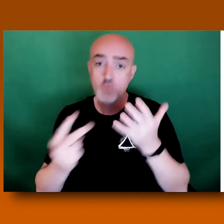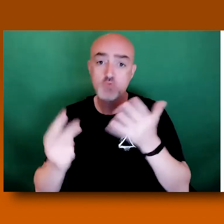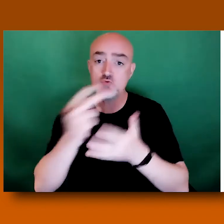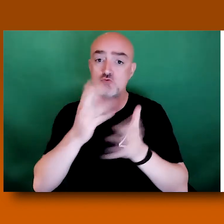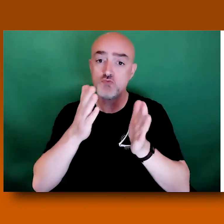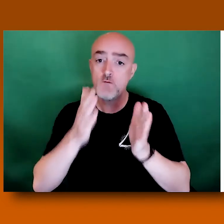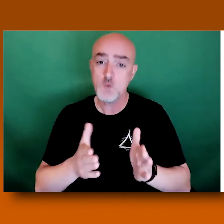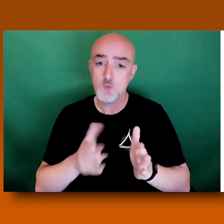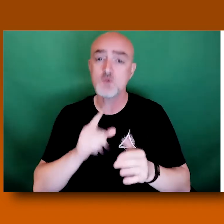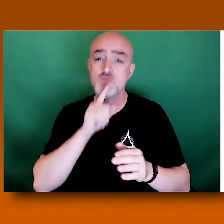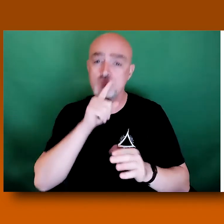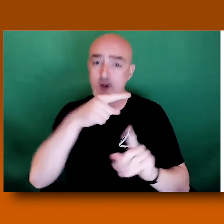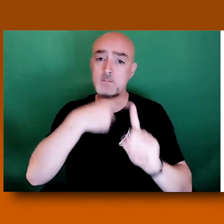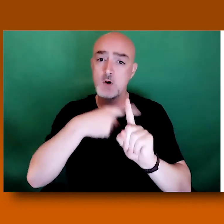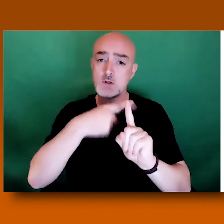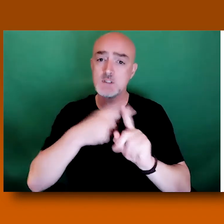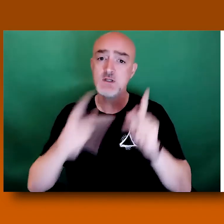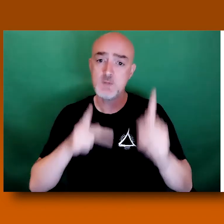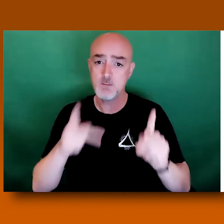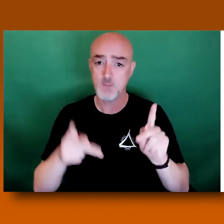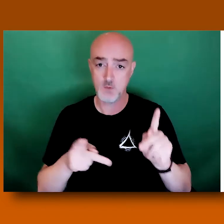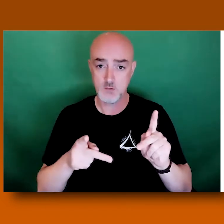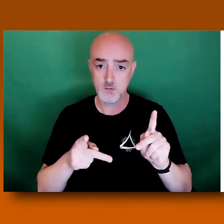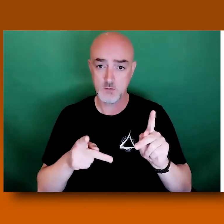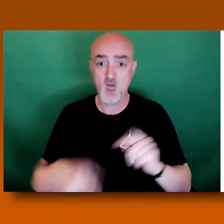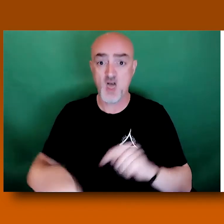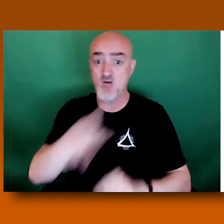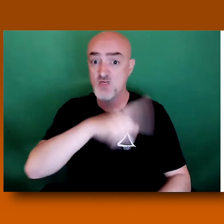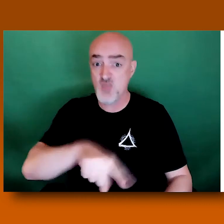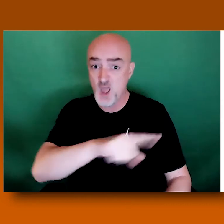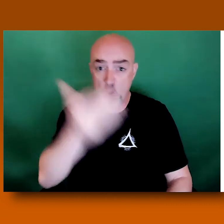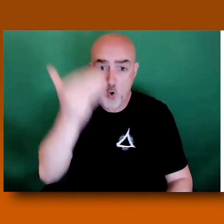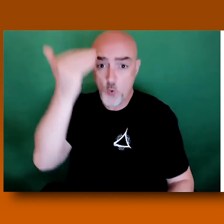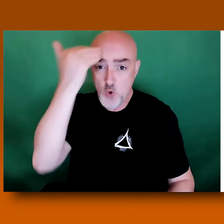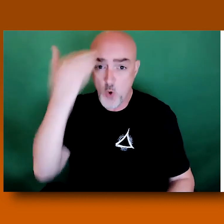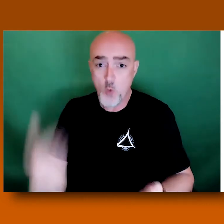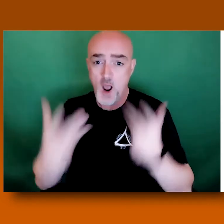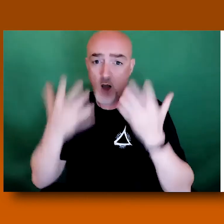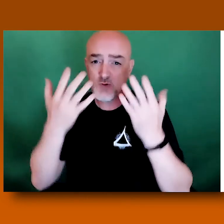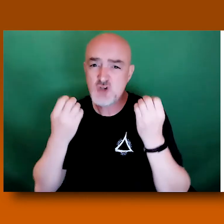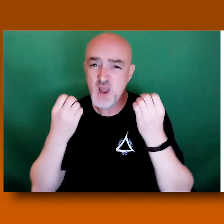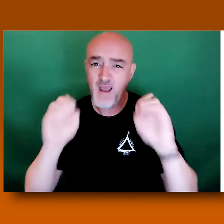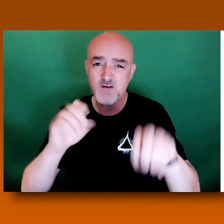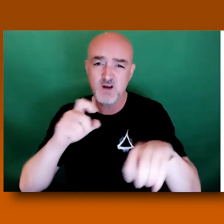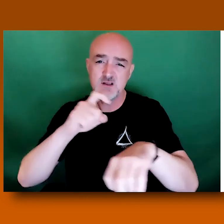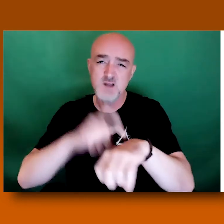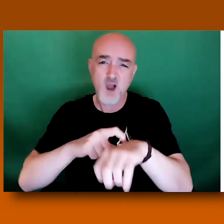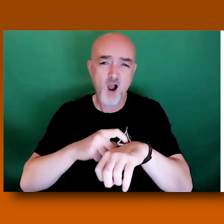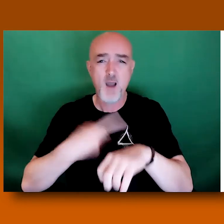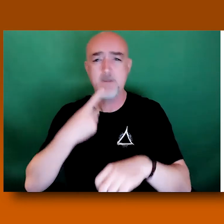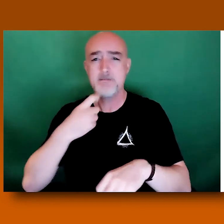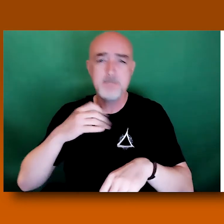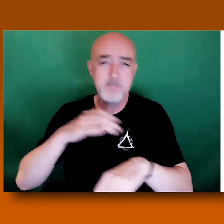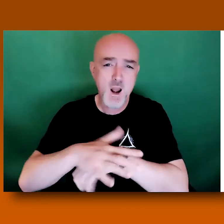And most reviewers are very-- for the most part very positive people. They know how much effort and time,